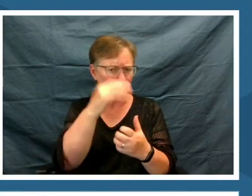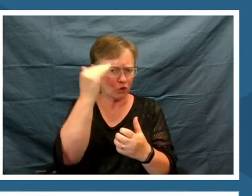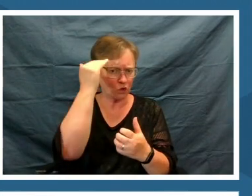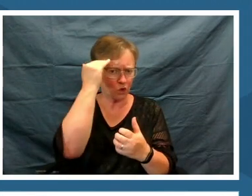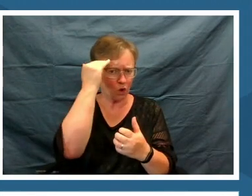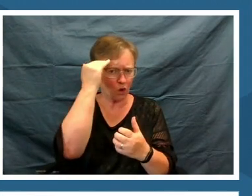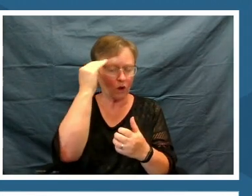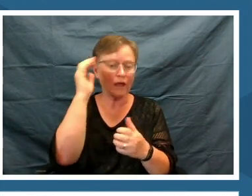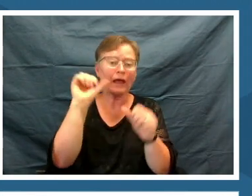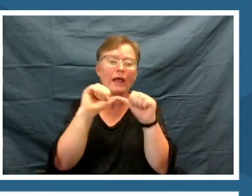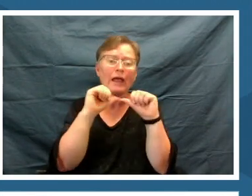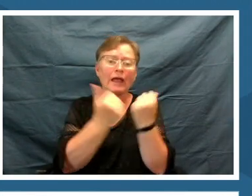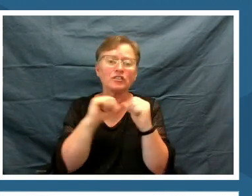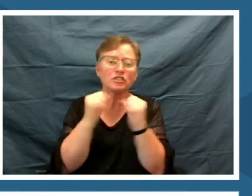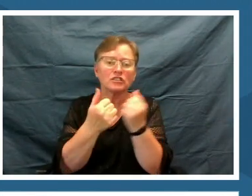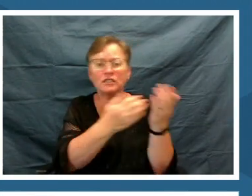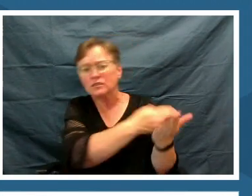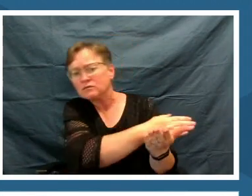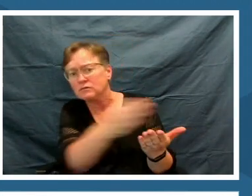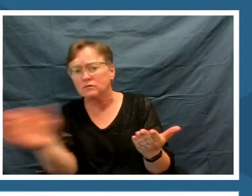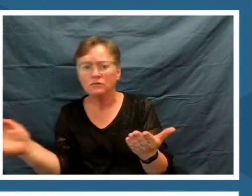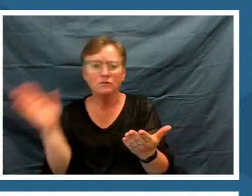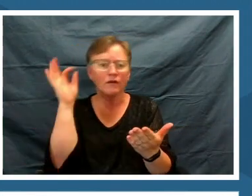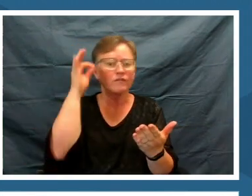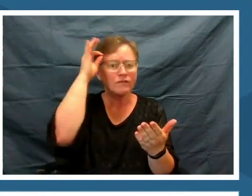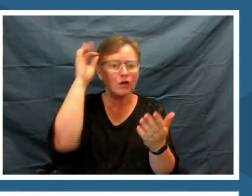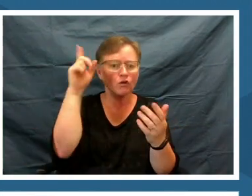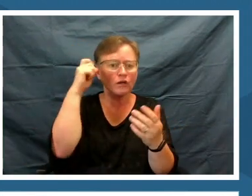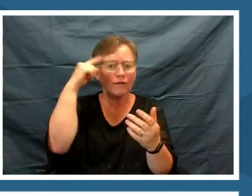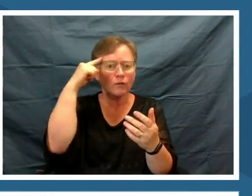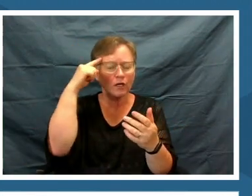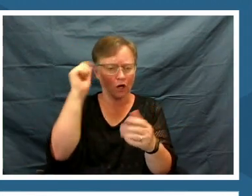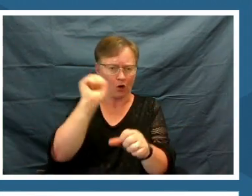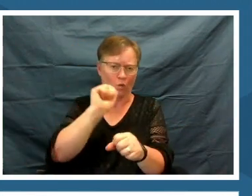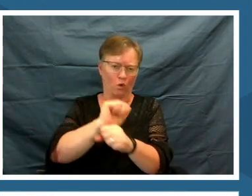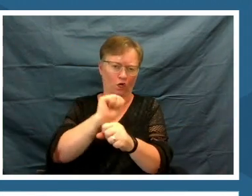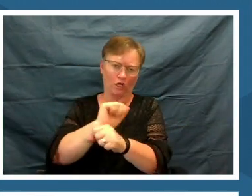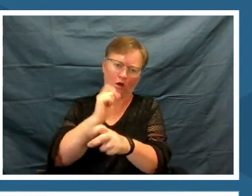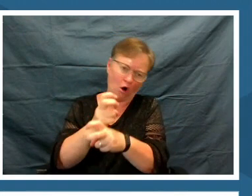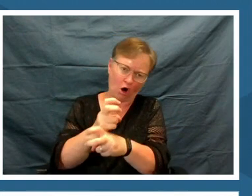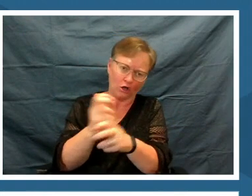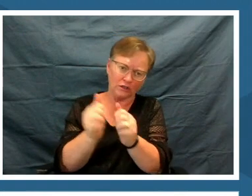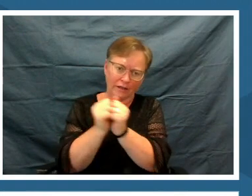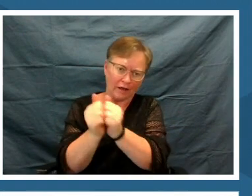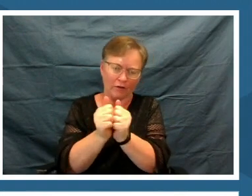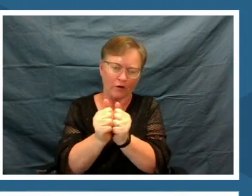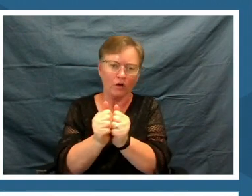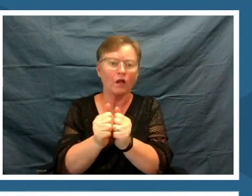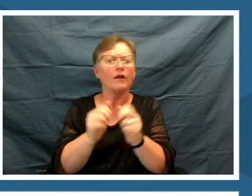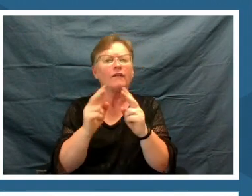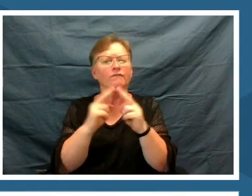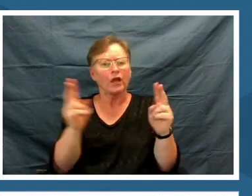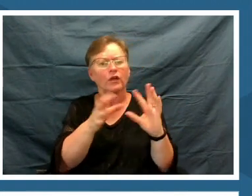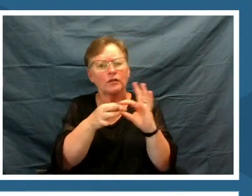are working very very hard together and in a coordinated way coordinated way